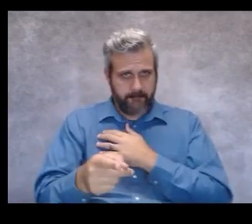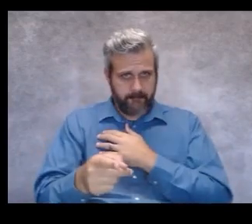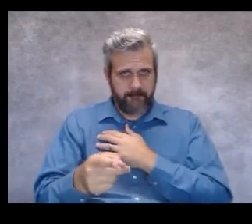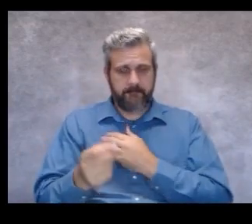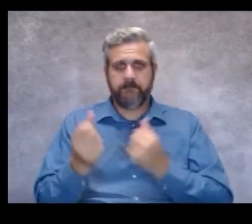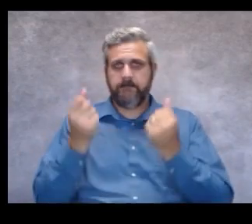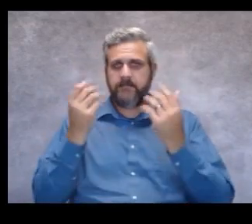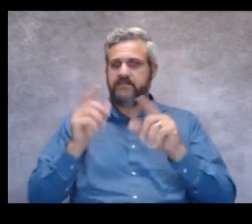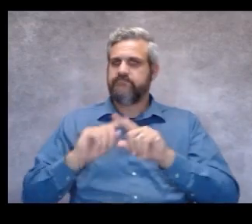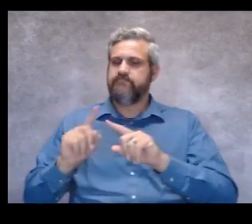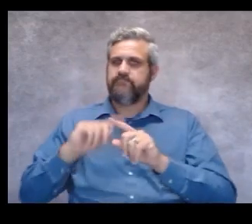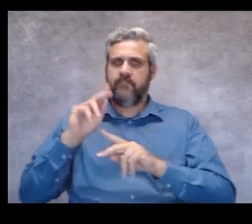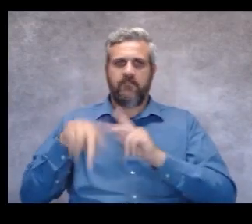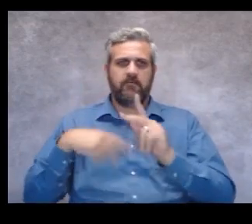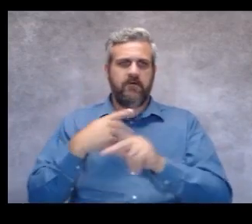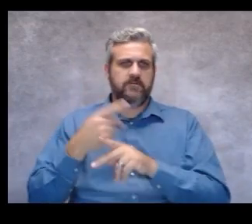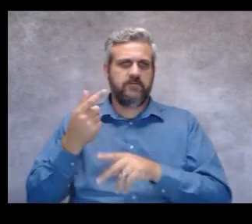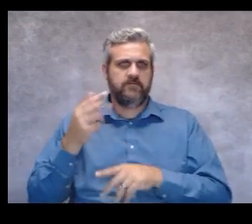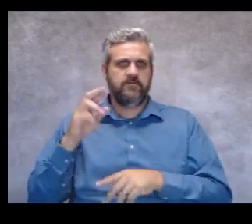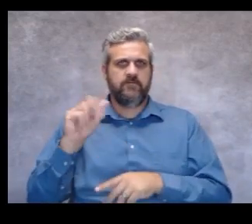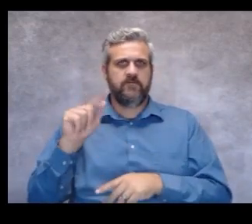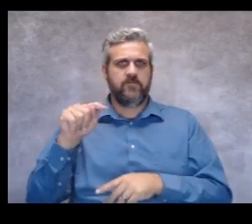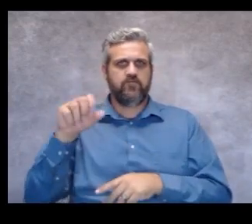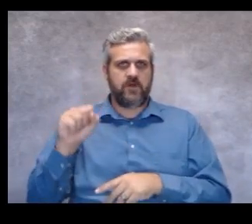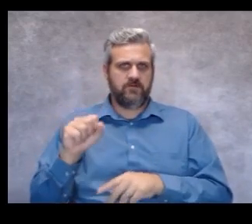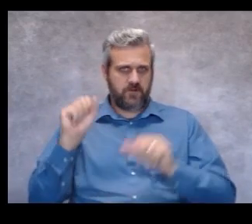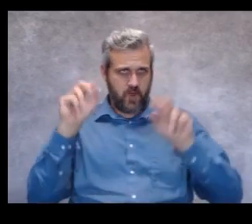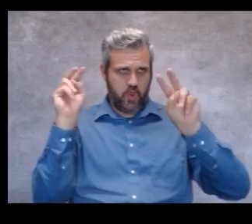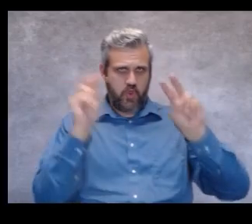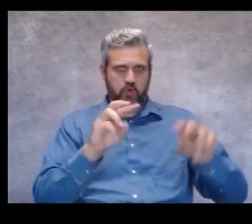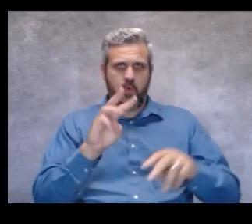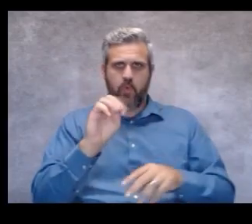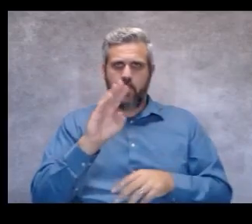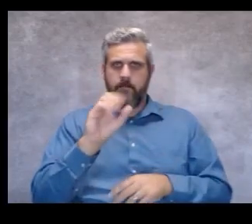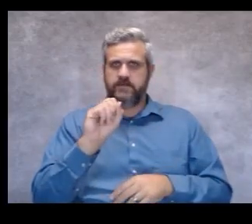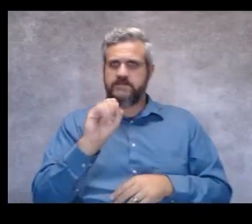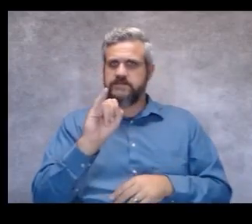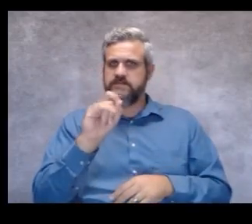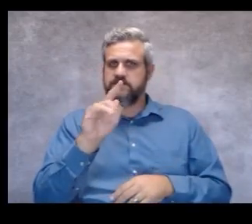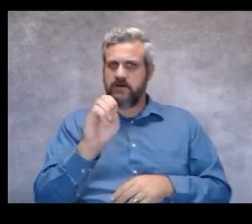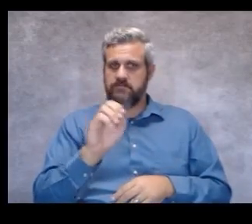They have many different types of grants that you could look at on their website.